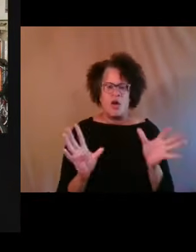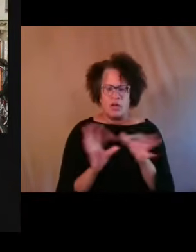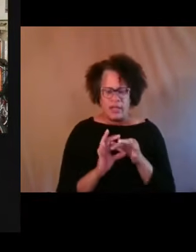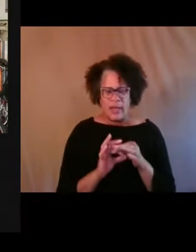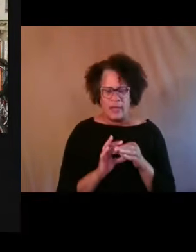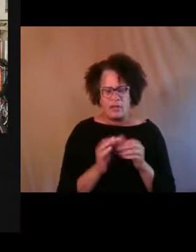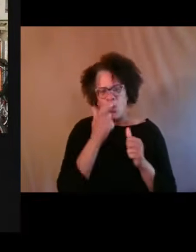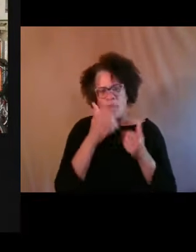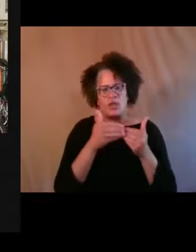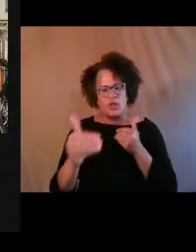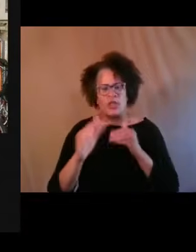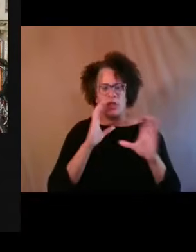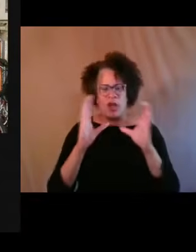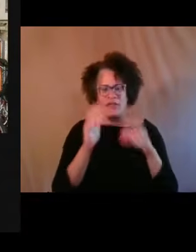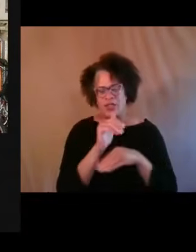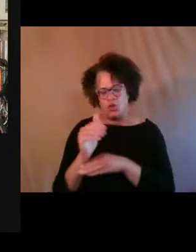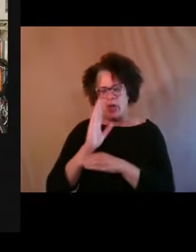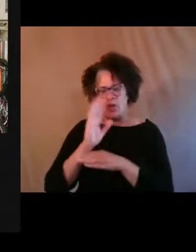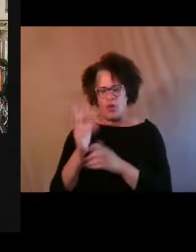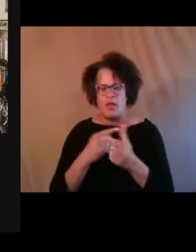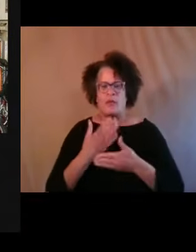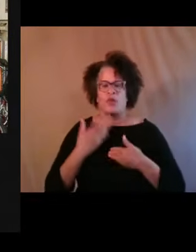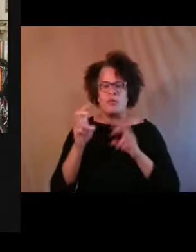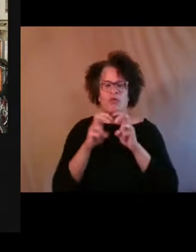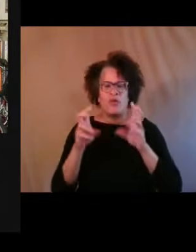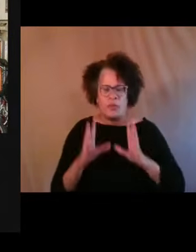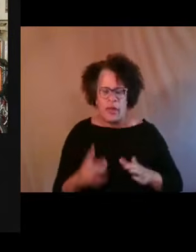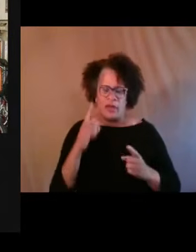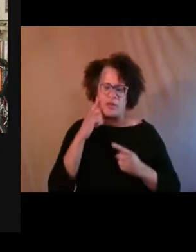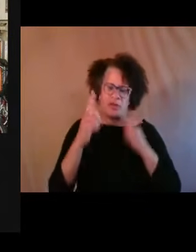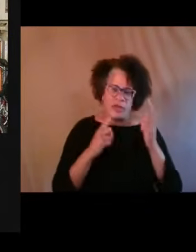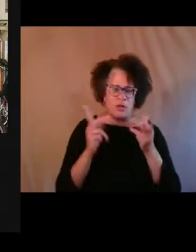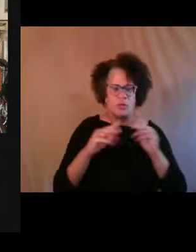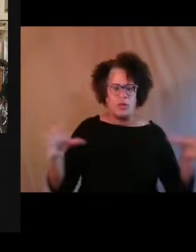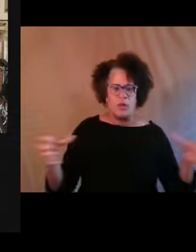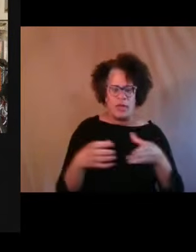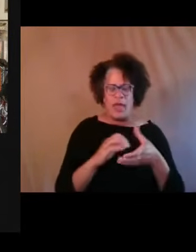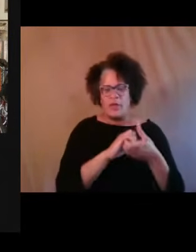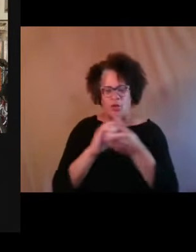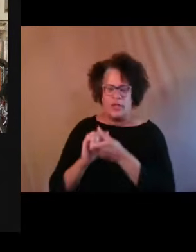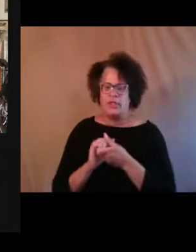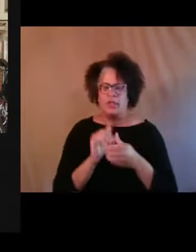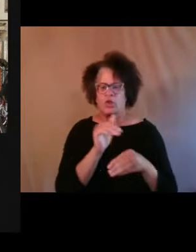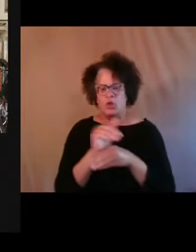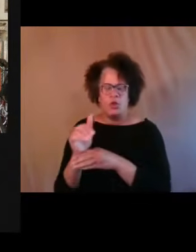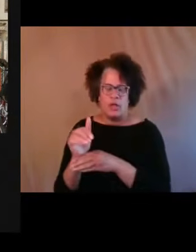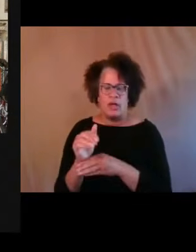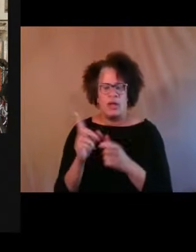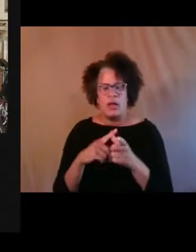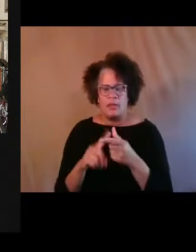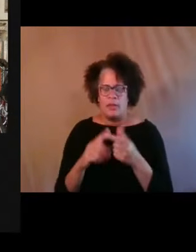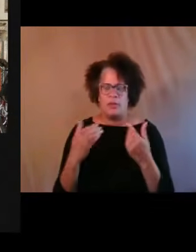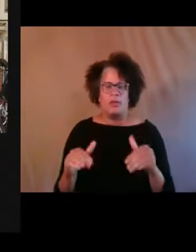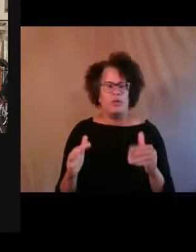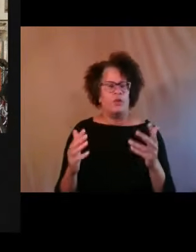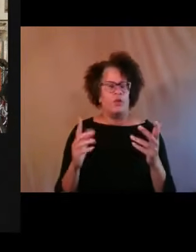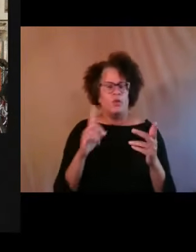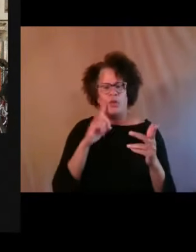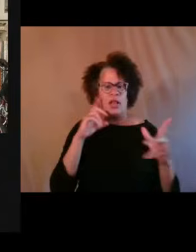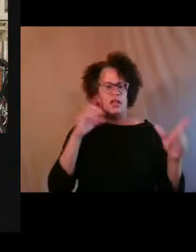I'm so grateful for all the panelists, all the thinkers, all the people gathering together 'cause it's so noisy and violent right now,